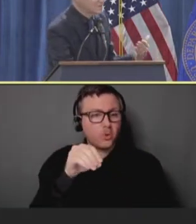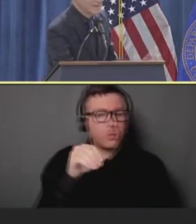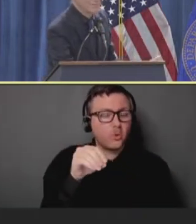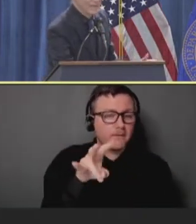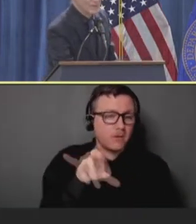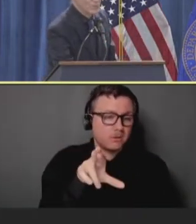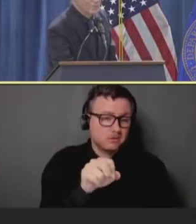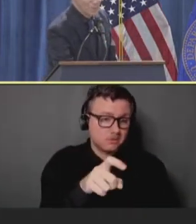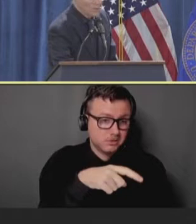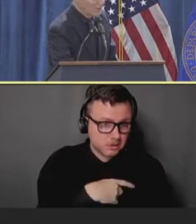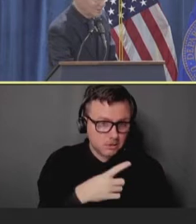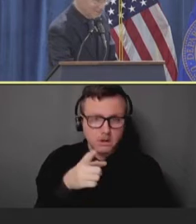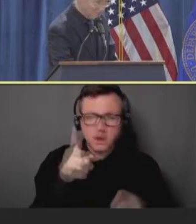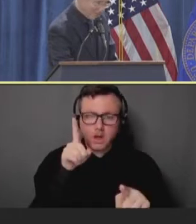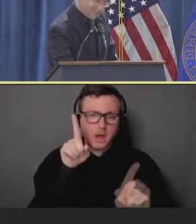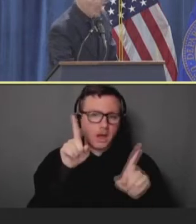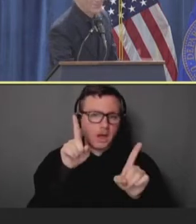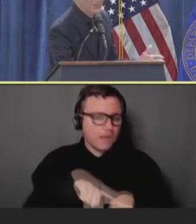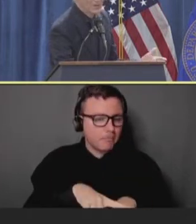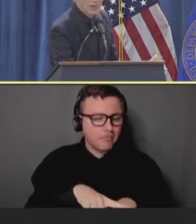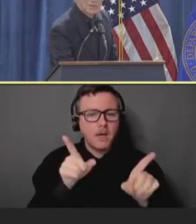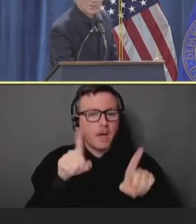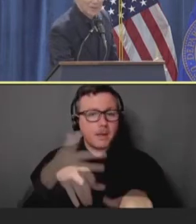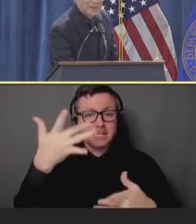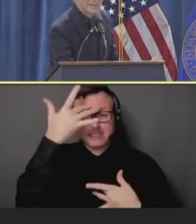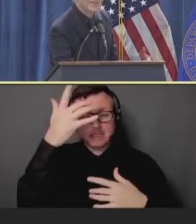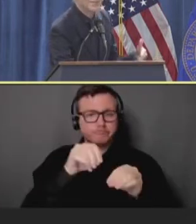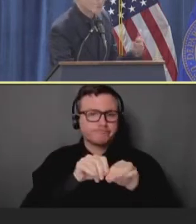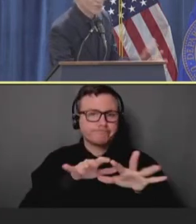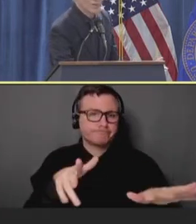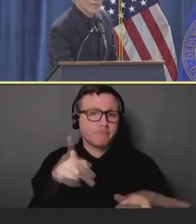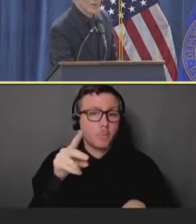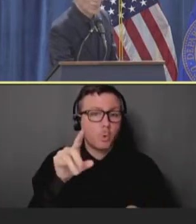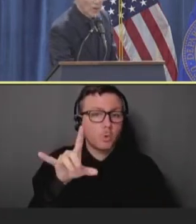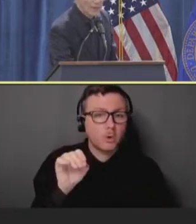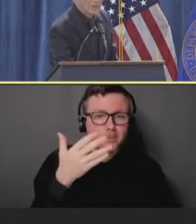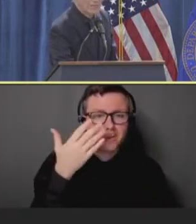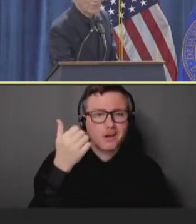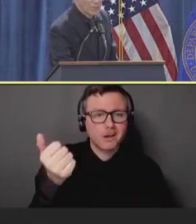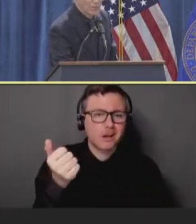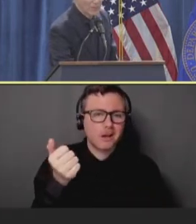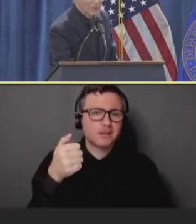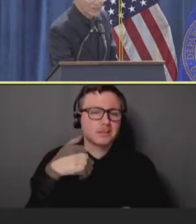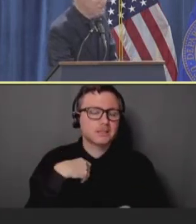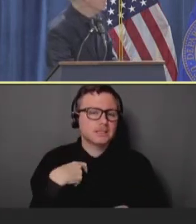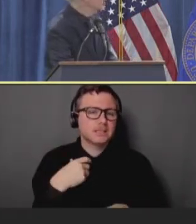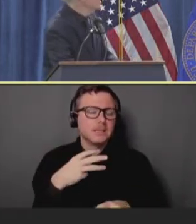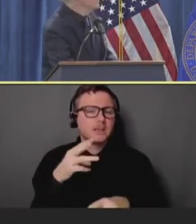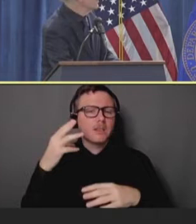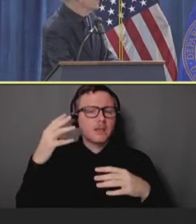same as what would be caused by the circulating wild polio viruses.